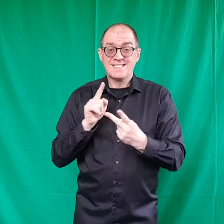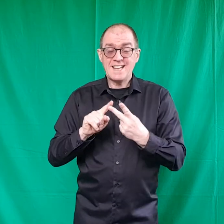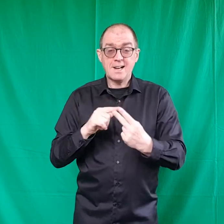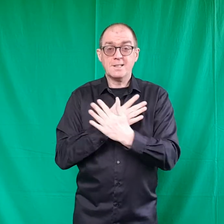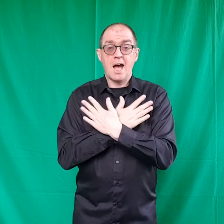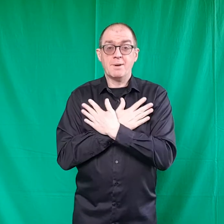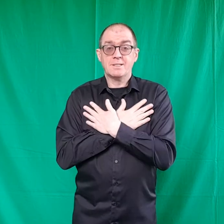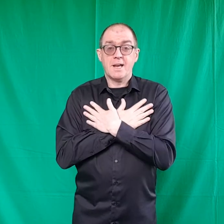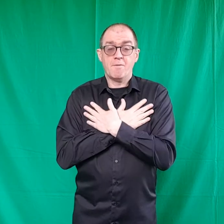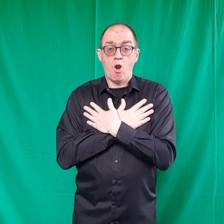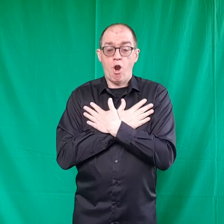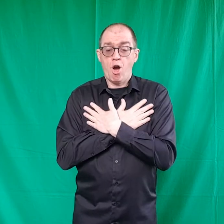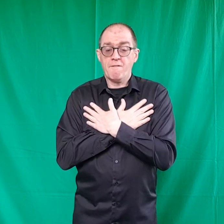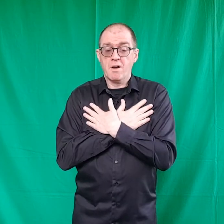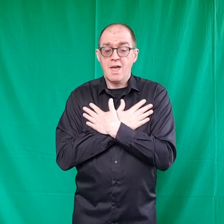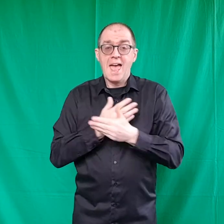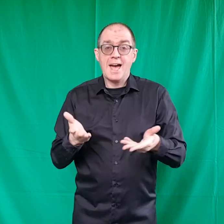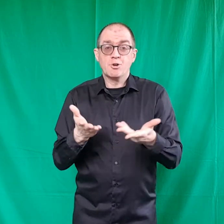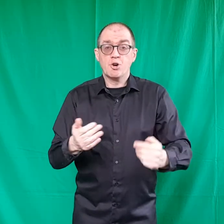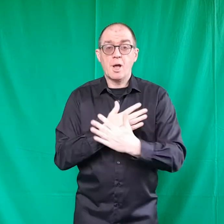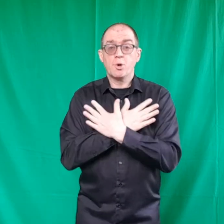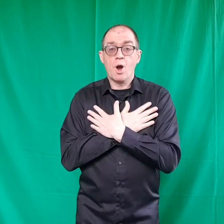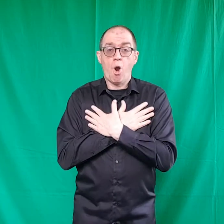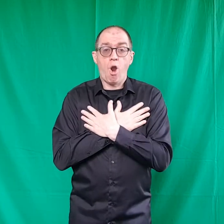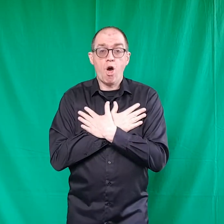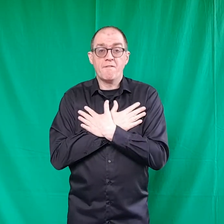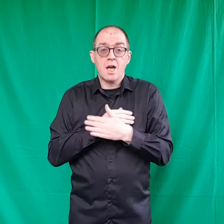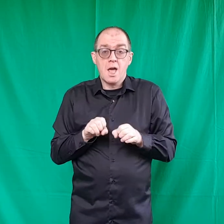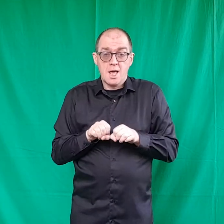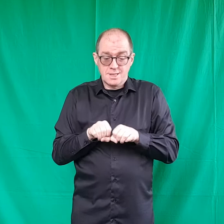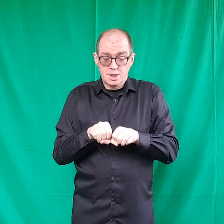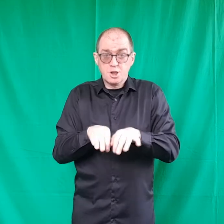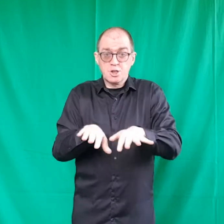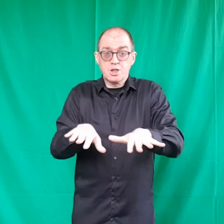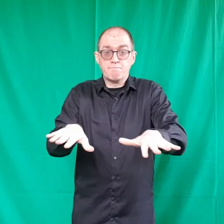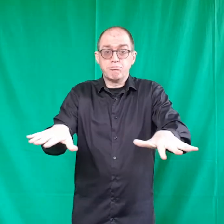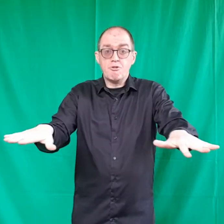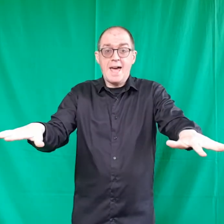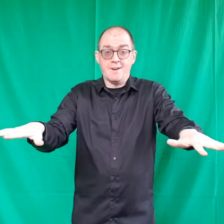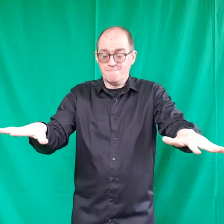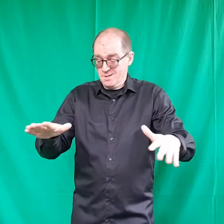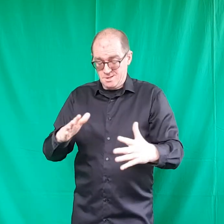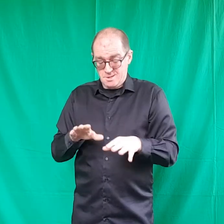The second time, instead of 'love', chest covered, I'm doing 'love' spread.